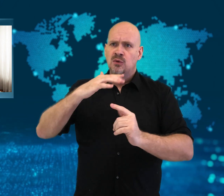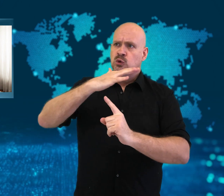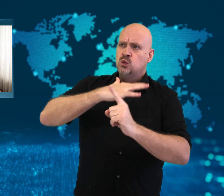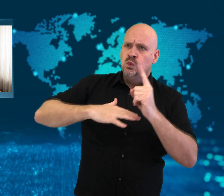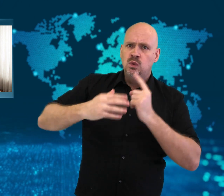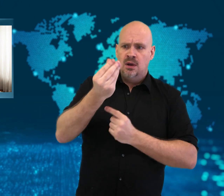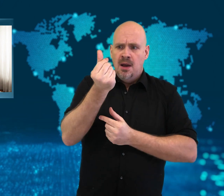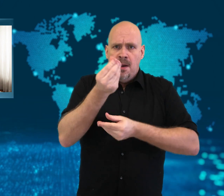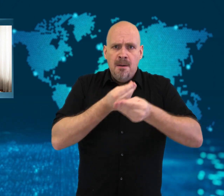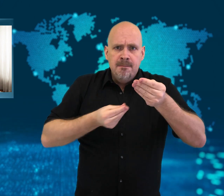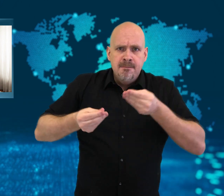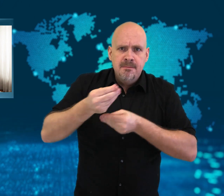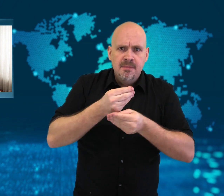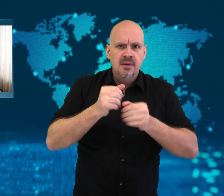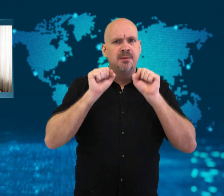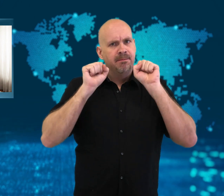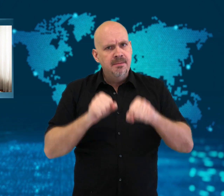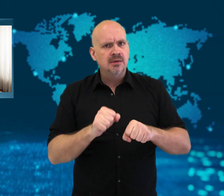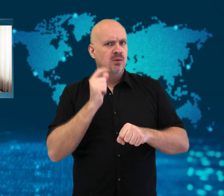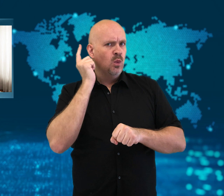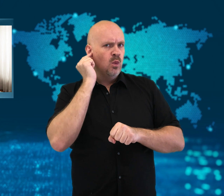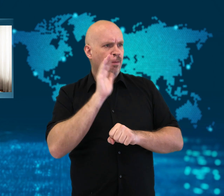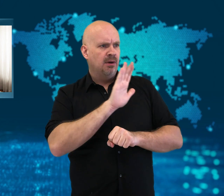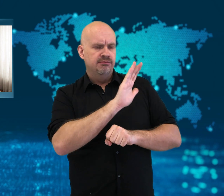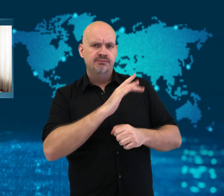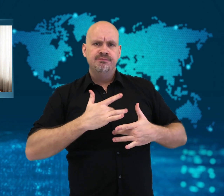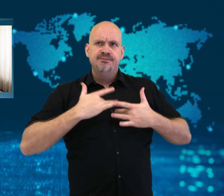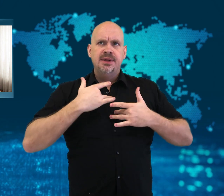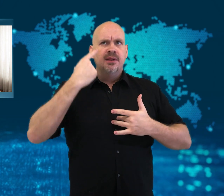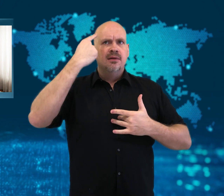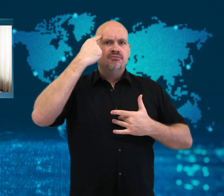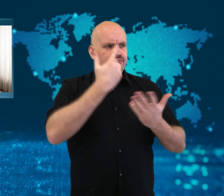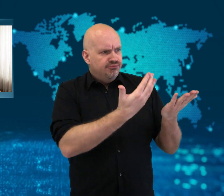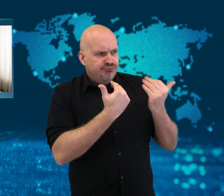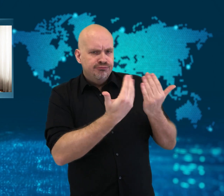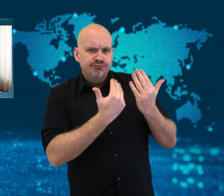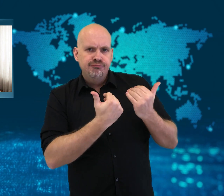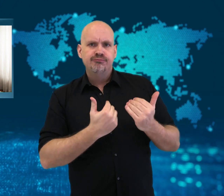political, social and economic.